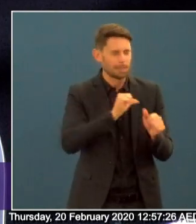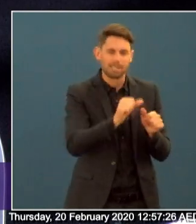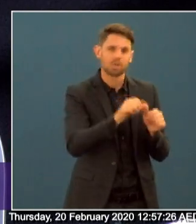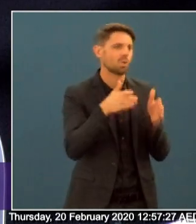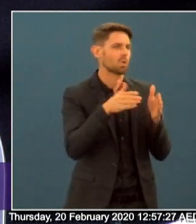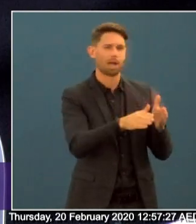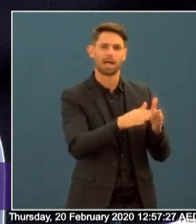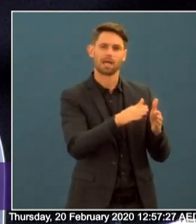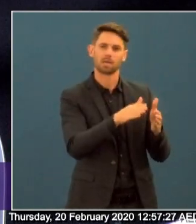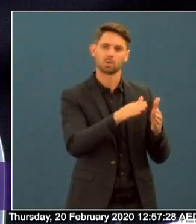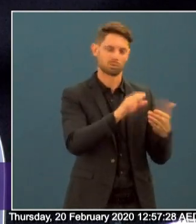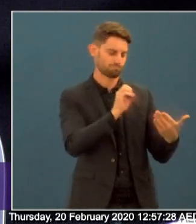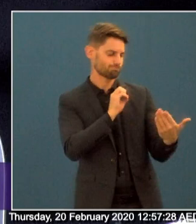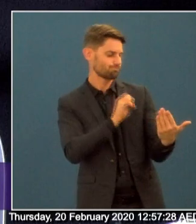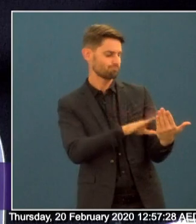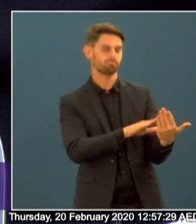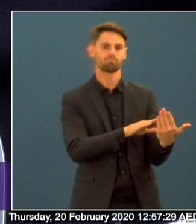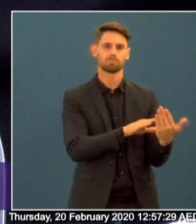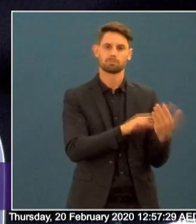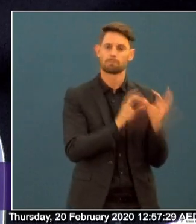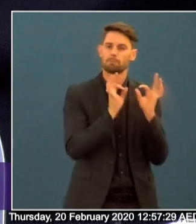which are determined under international conventions.